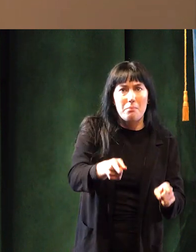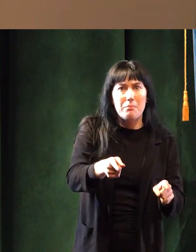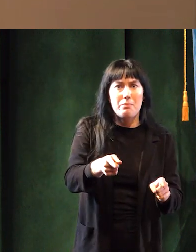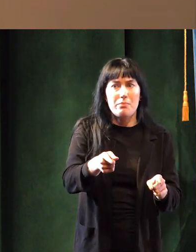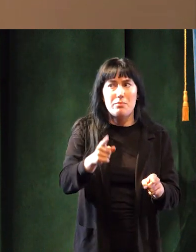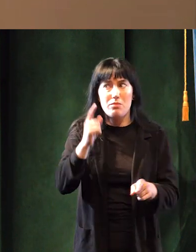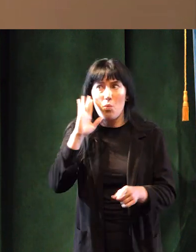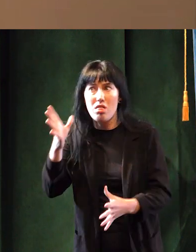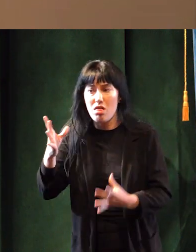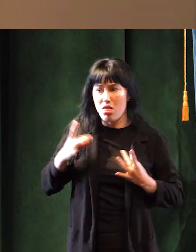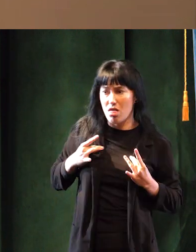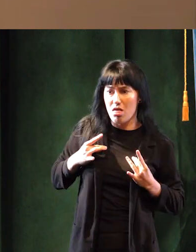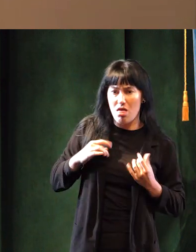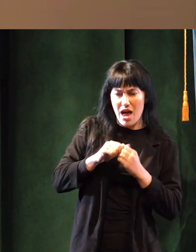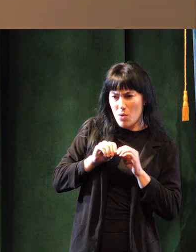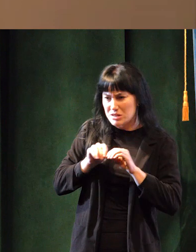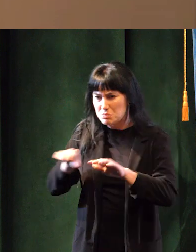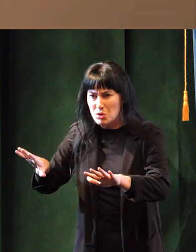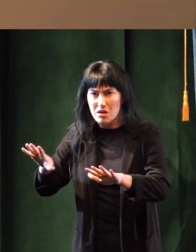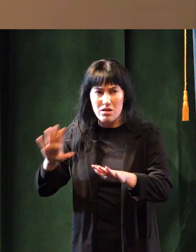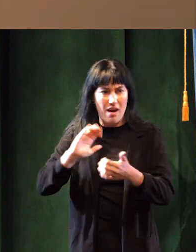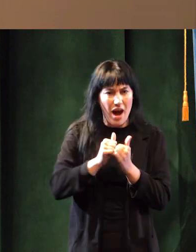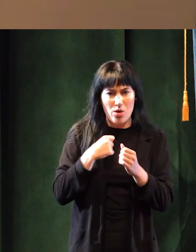we get the virus how do we spread it how does it affect different people